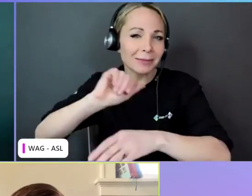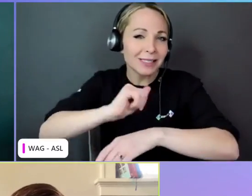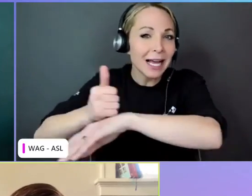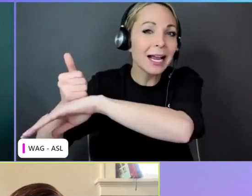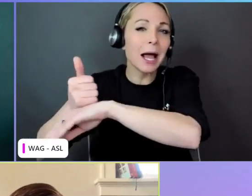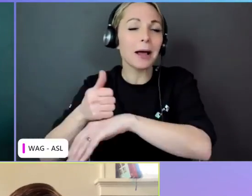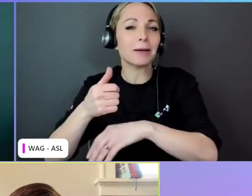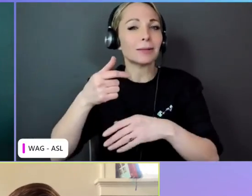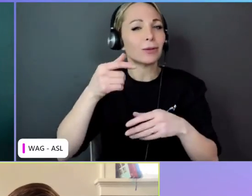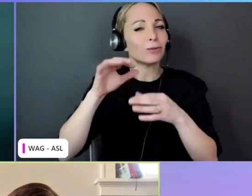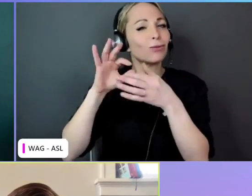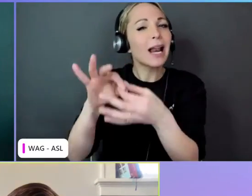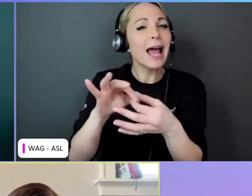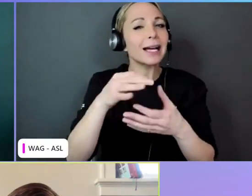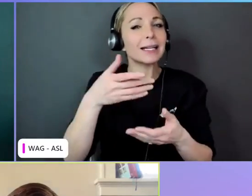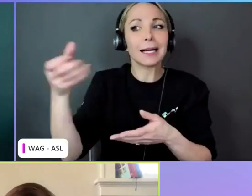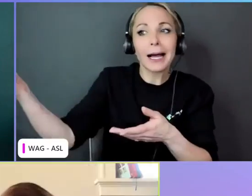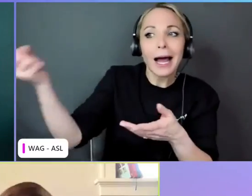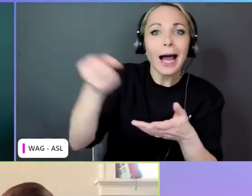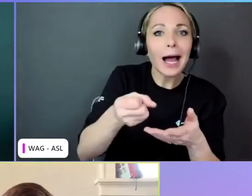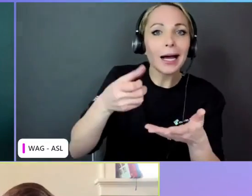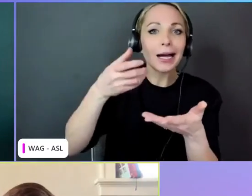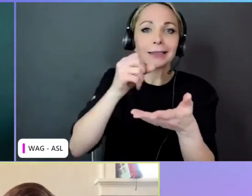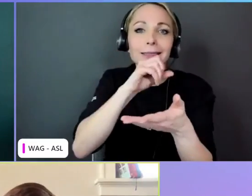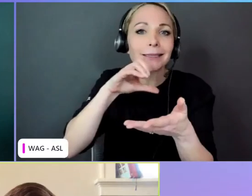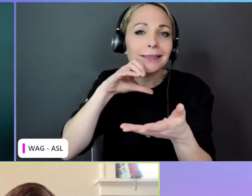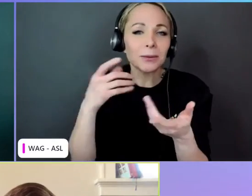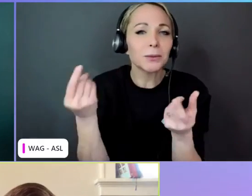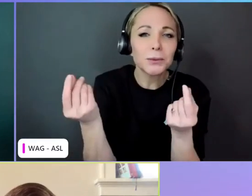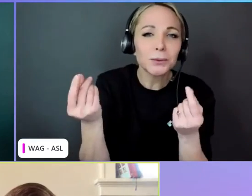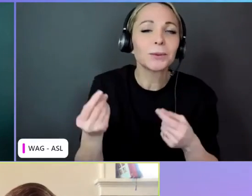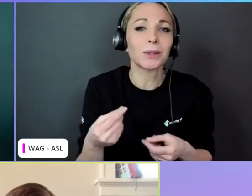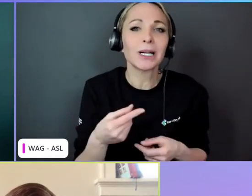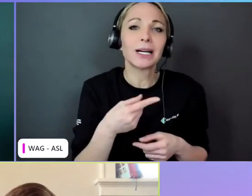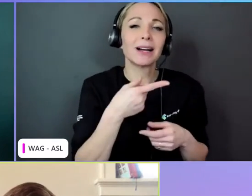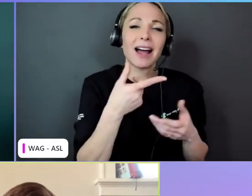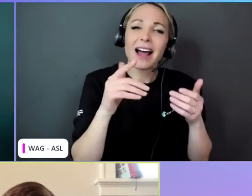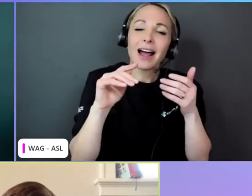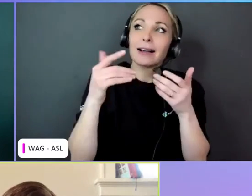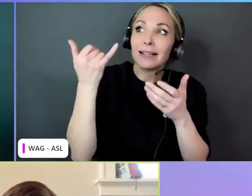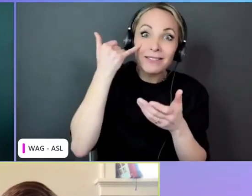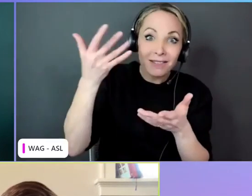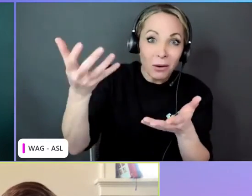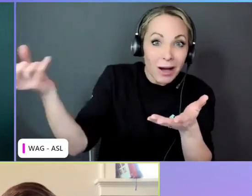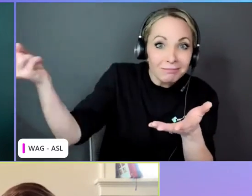to create better products for older people. You commented on hiring older people come of